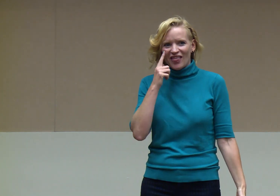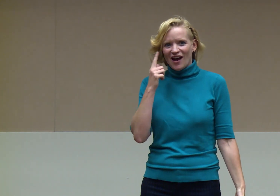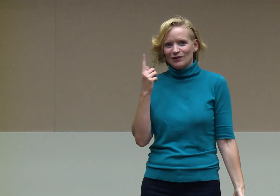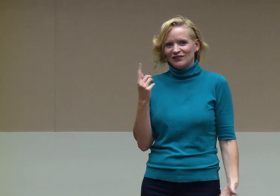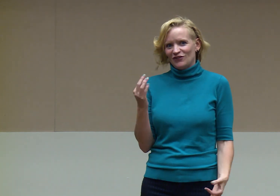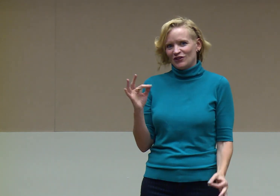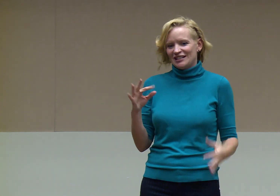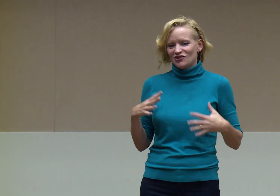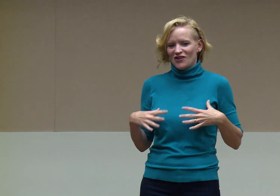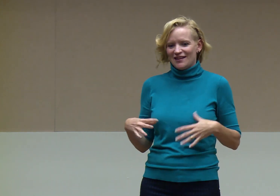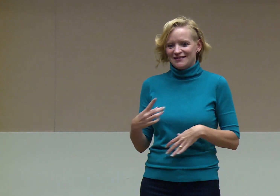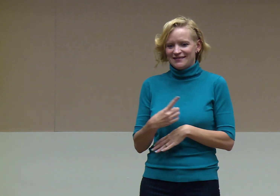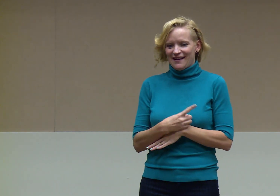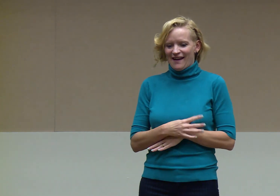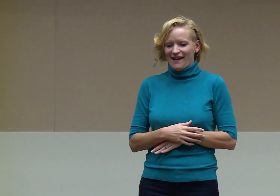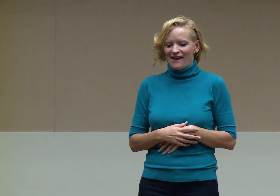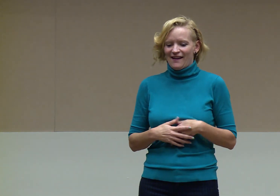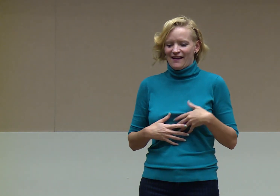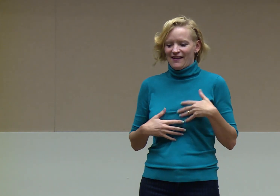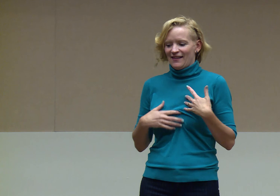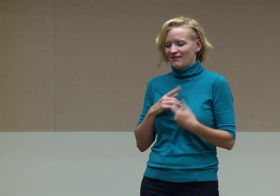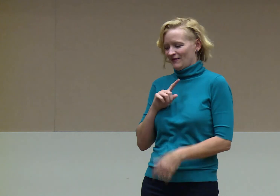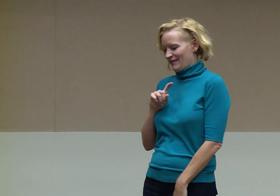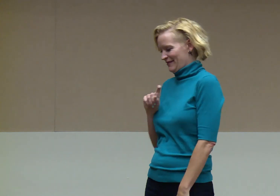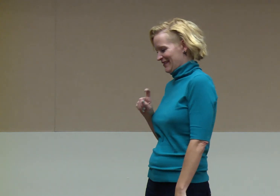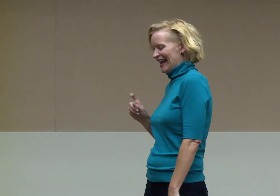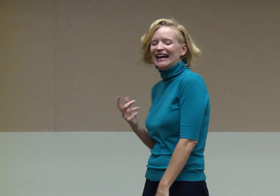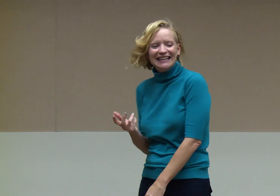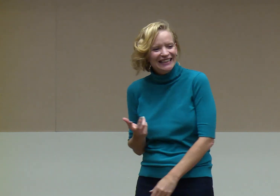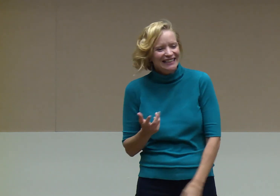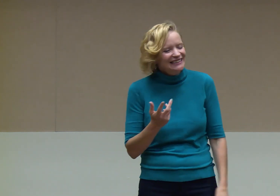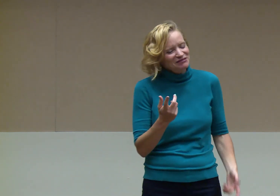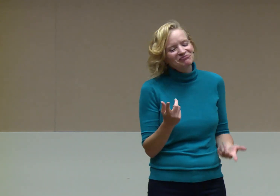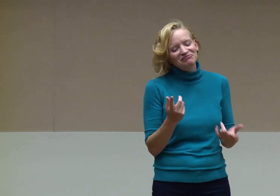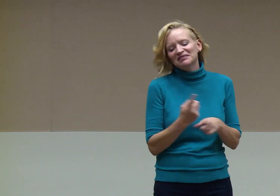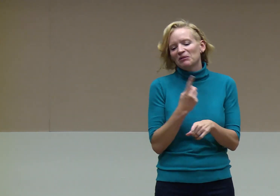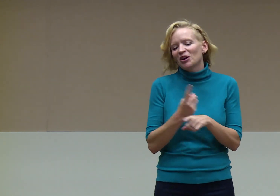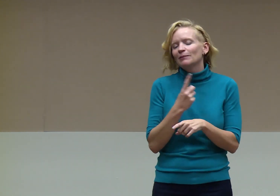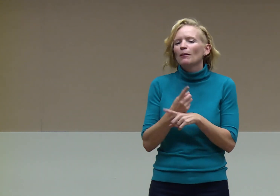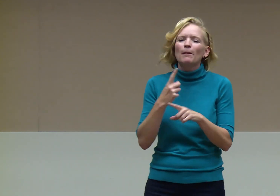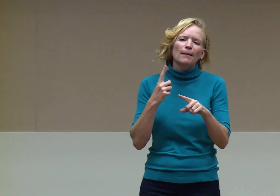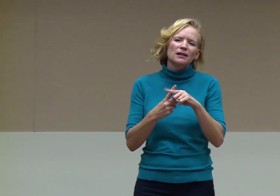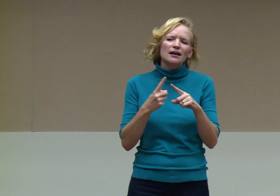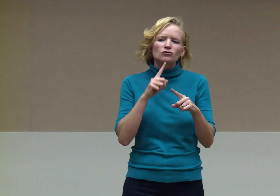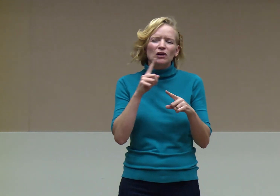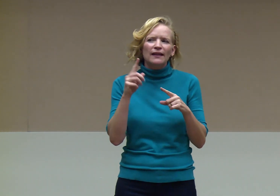Because it wasn't free dress day after all. So I kind of just went back to my corner.